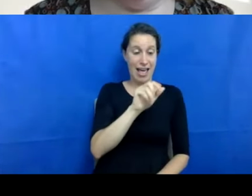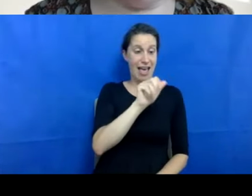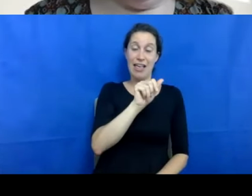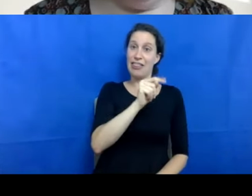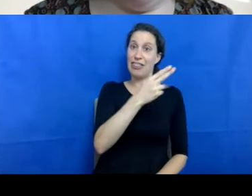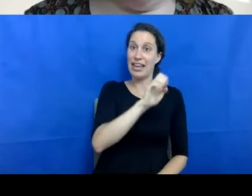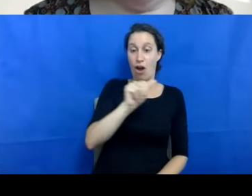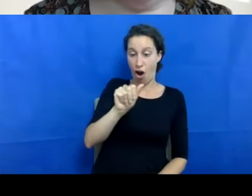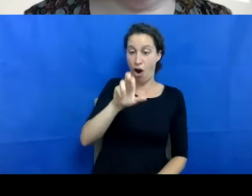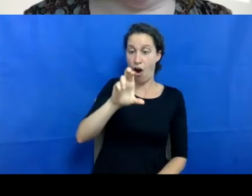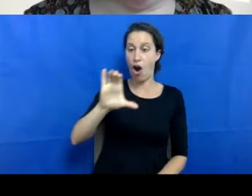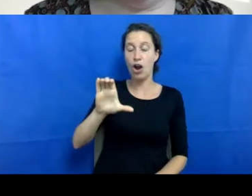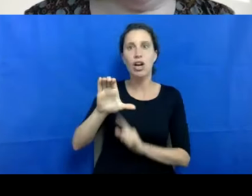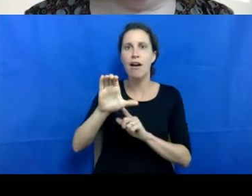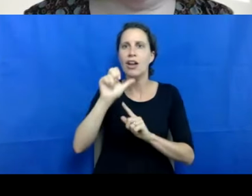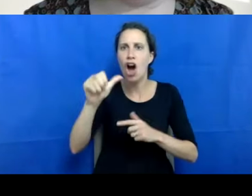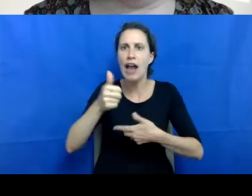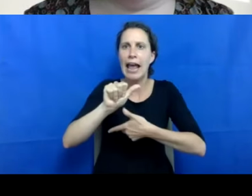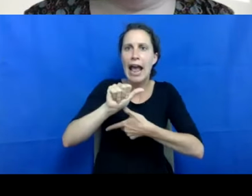And please never refer to us as just "Arc."